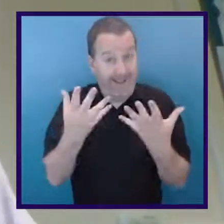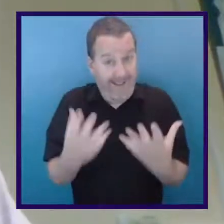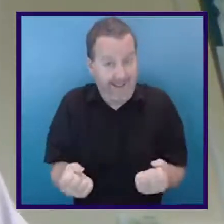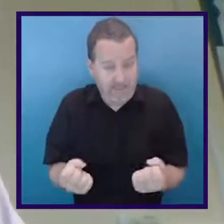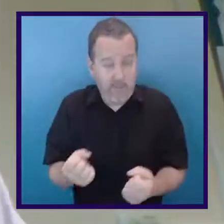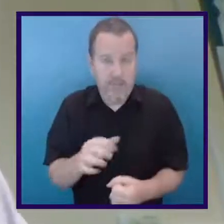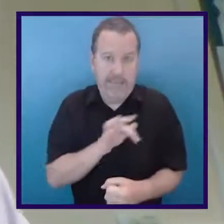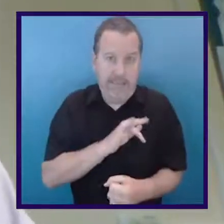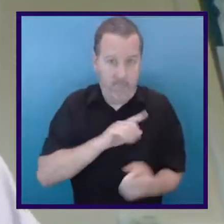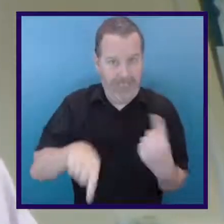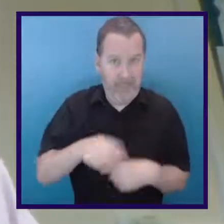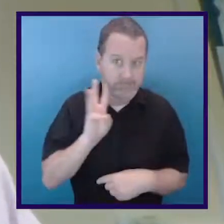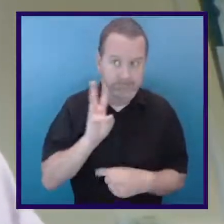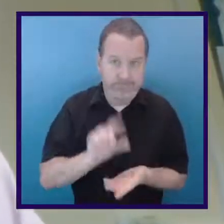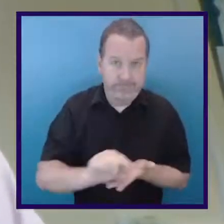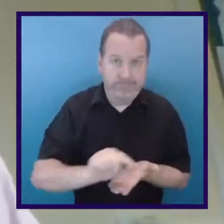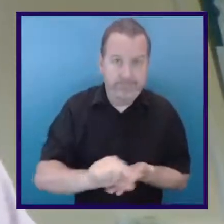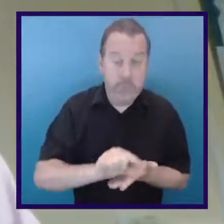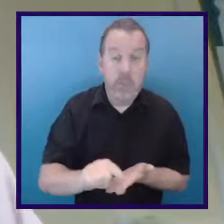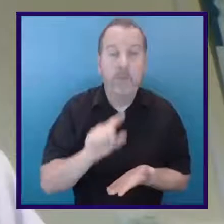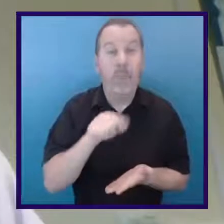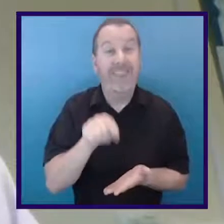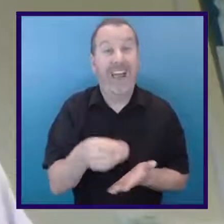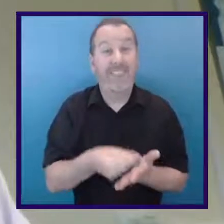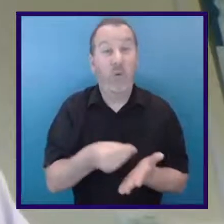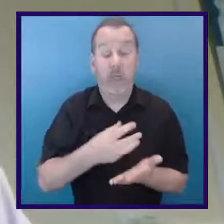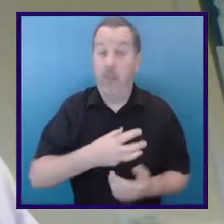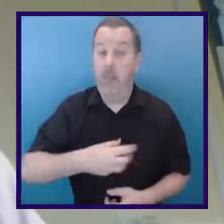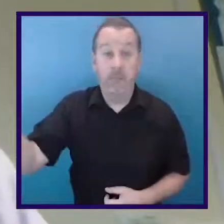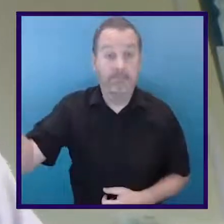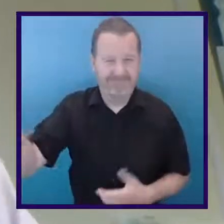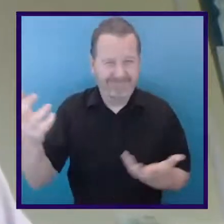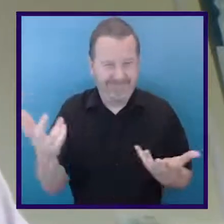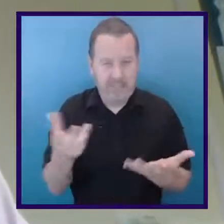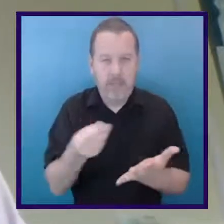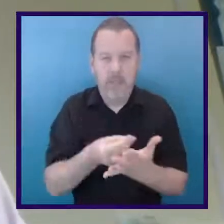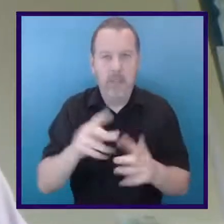But again this funding was withdrawn for purely financial reasons by the Department of Education.